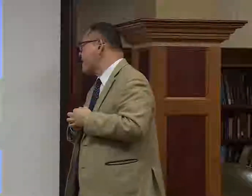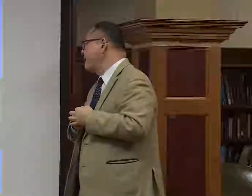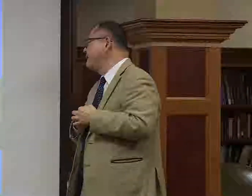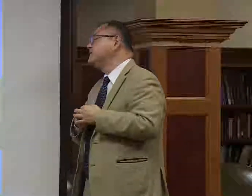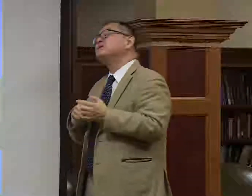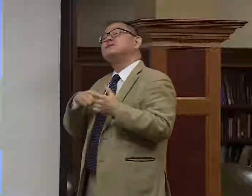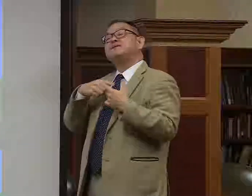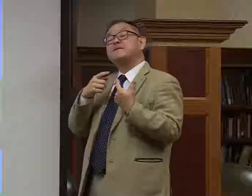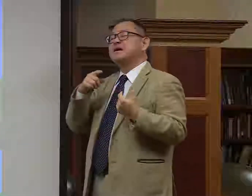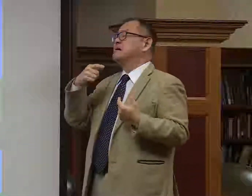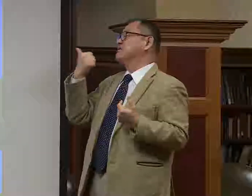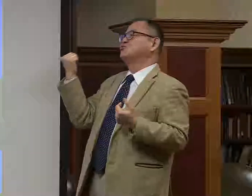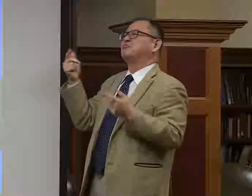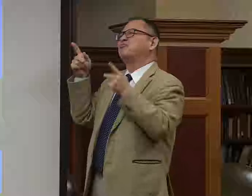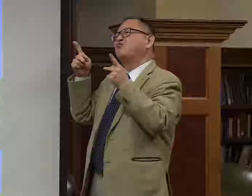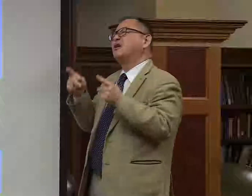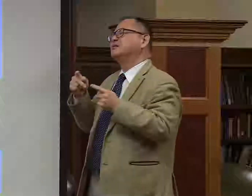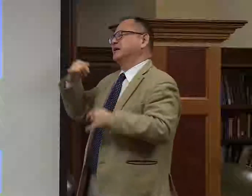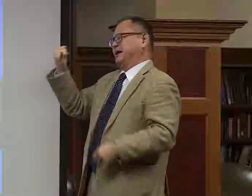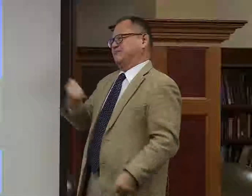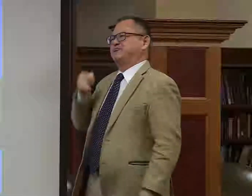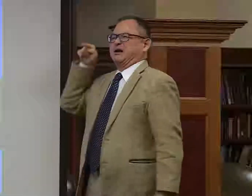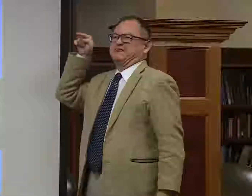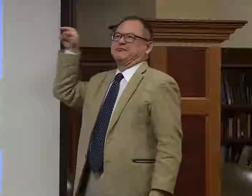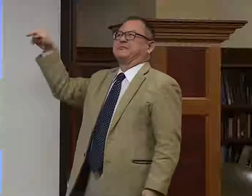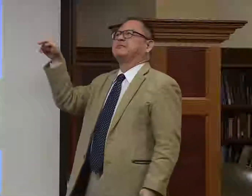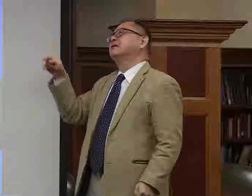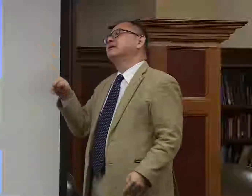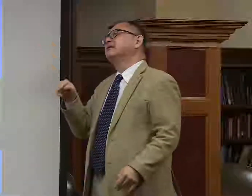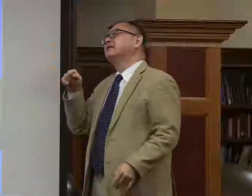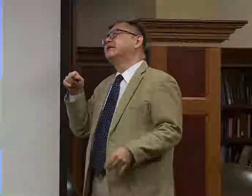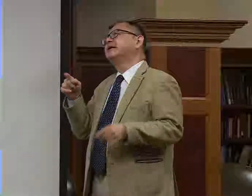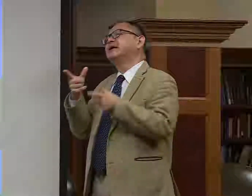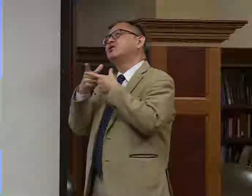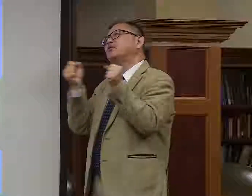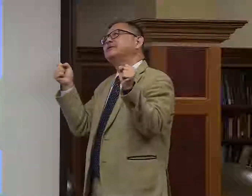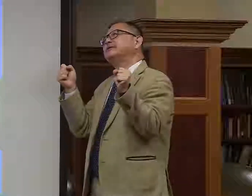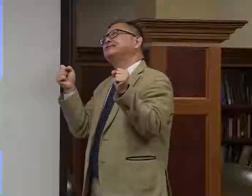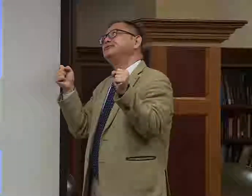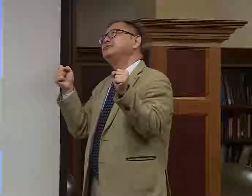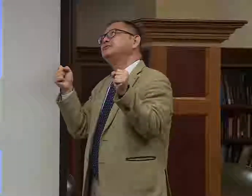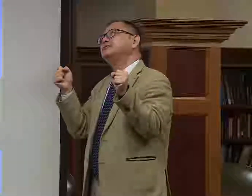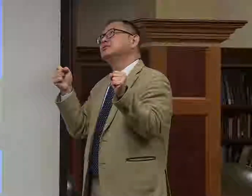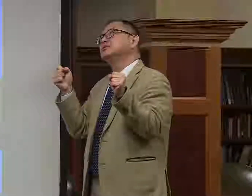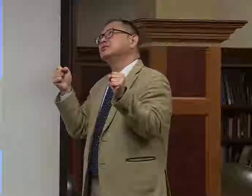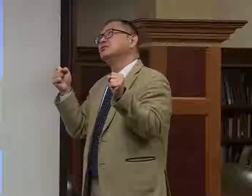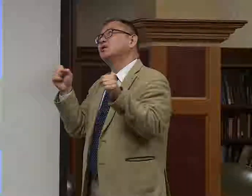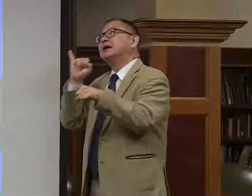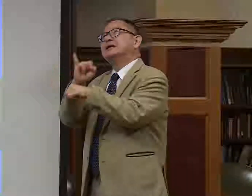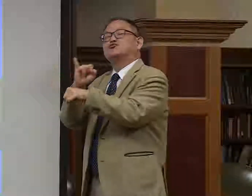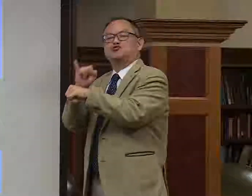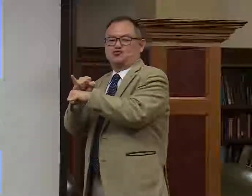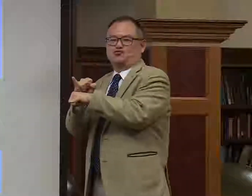about Japanese Sign Language and our grammar. I went to a linguistics institute,